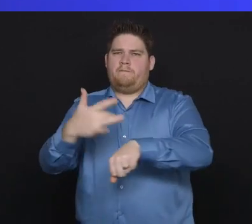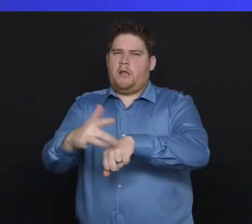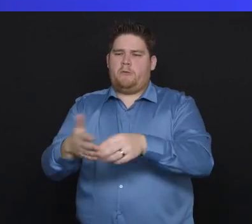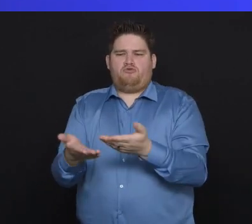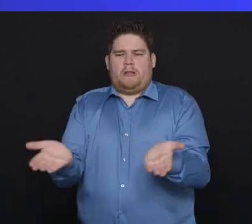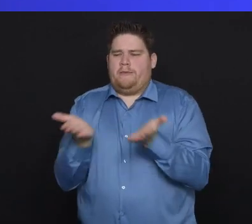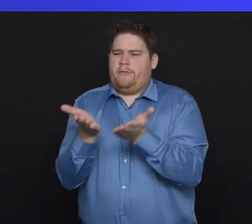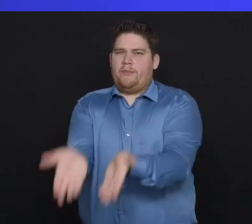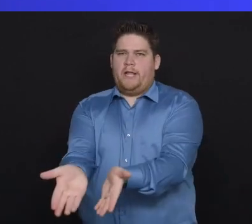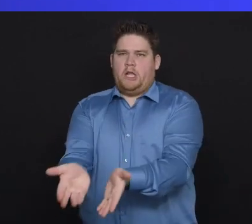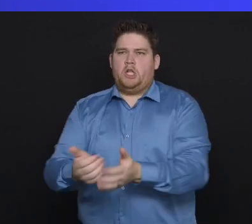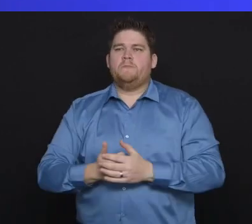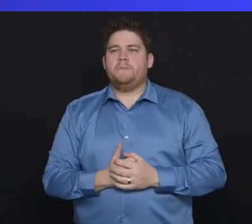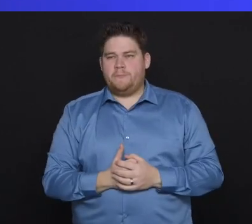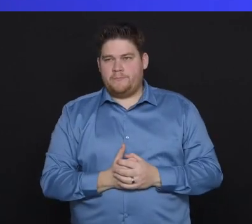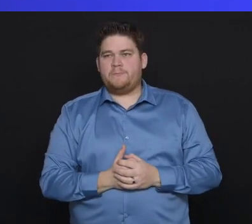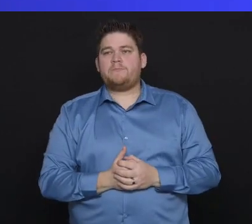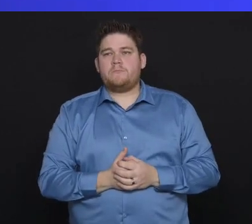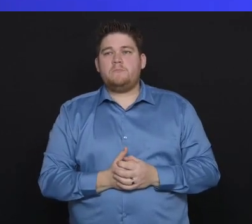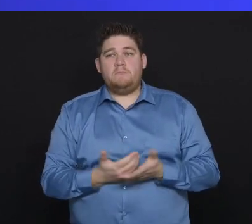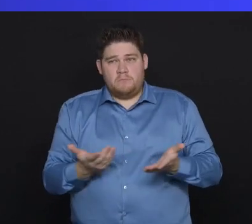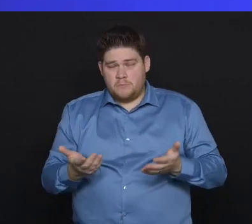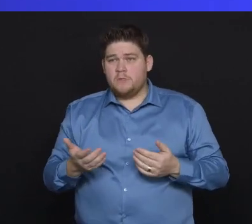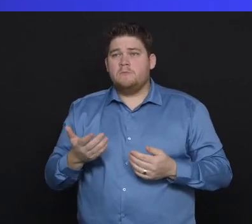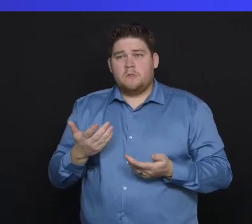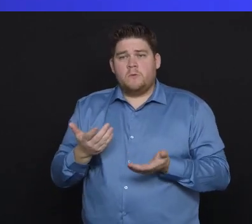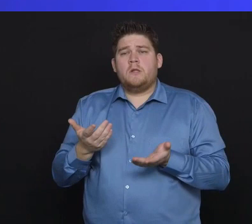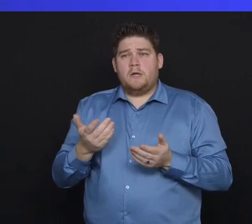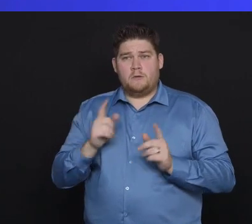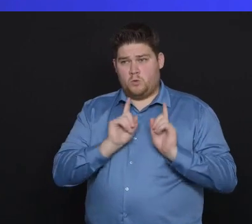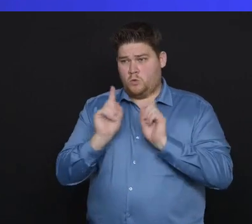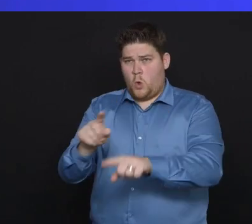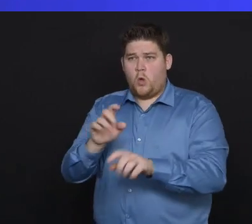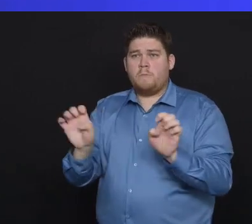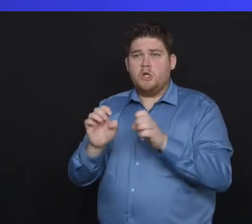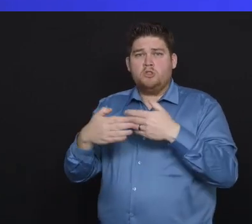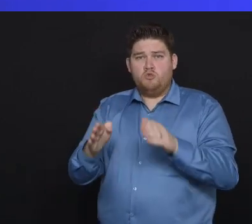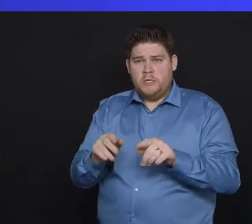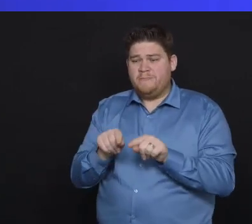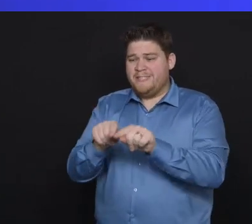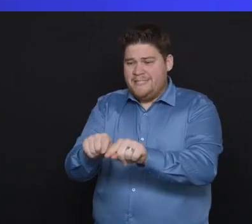health is investigating cases in the north. There has been widespread